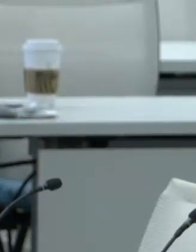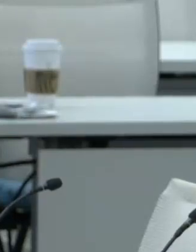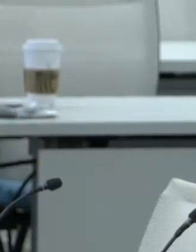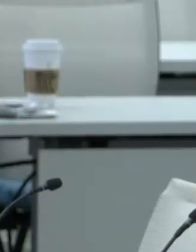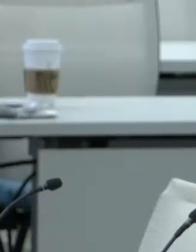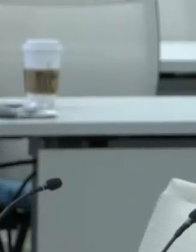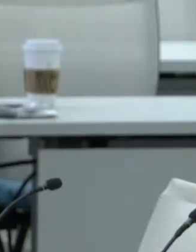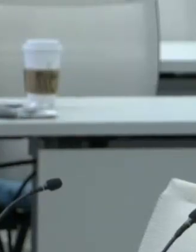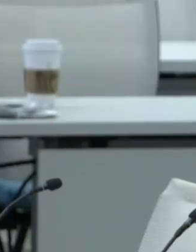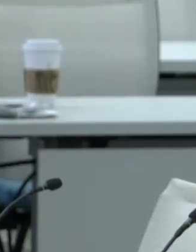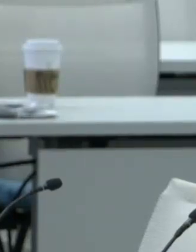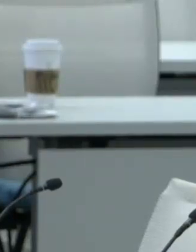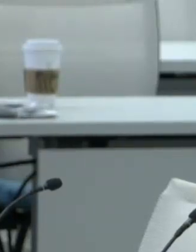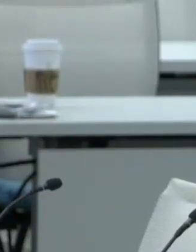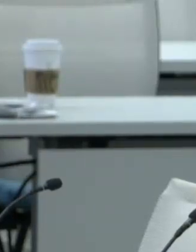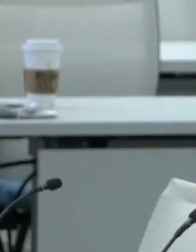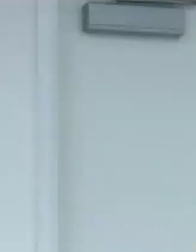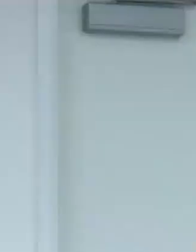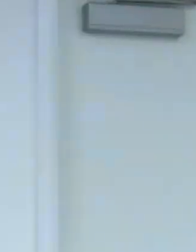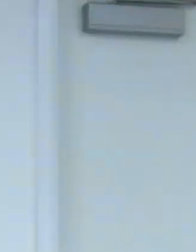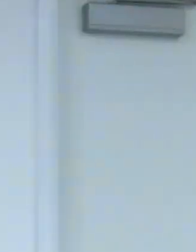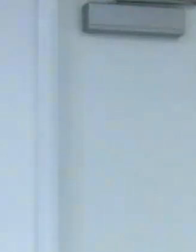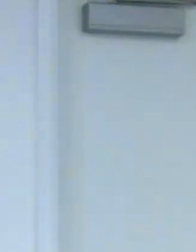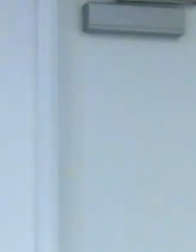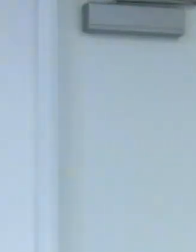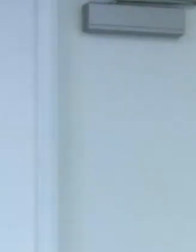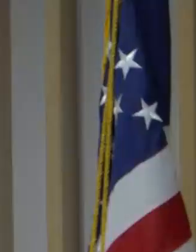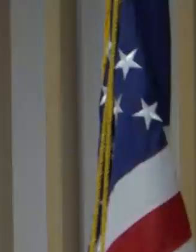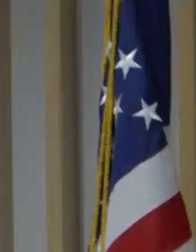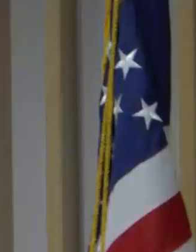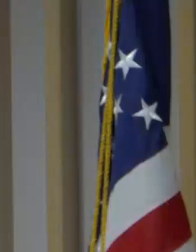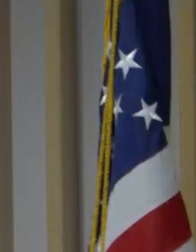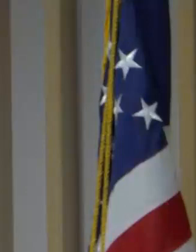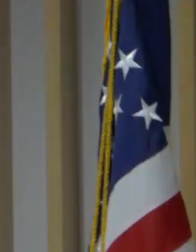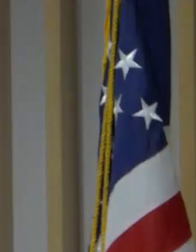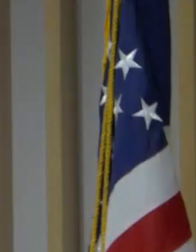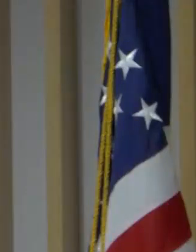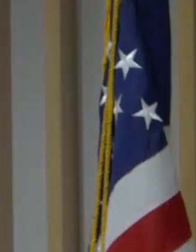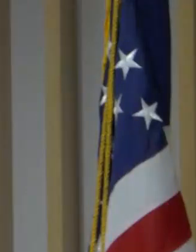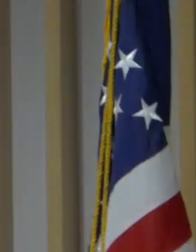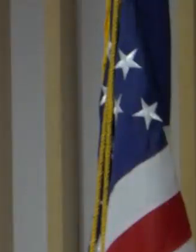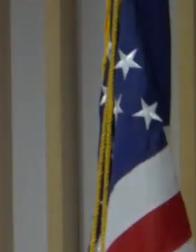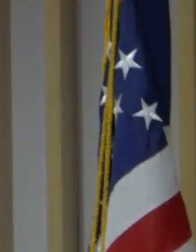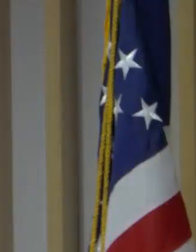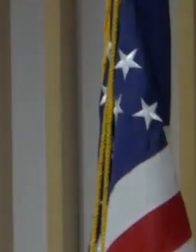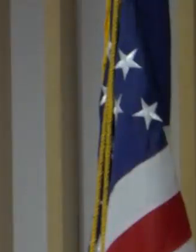IT IS GOING TO PROMOTE A DIVERSITY OF USE. I THINK IT IS A GREAT THING AND THAT IS HOW WE AS A COUNTRY